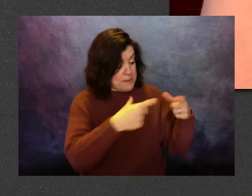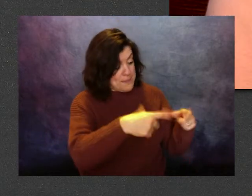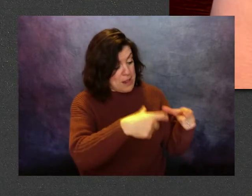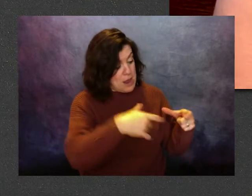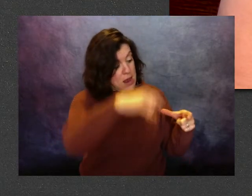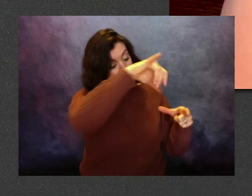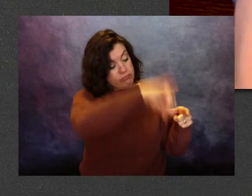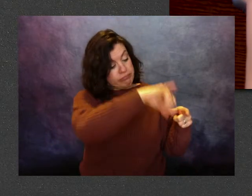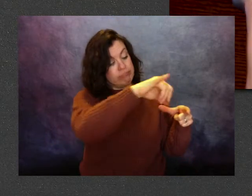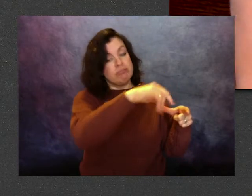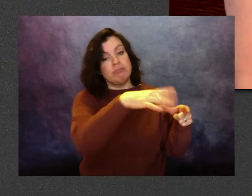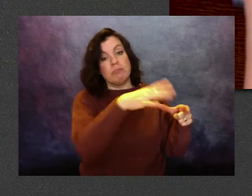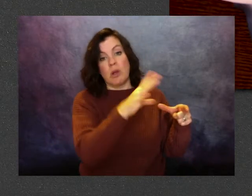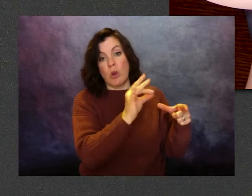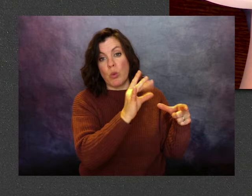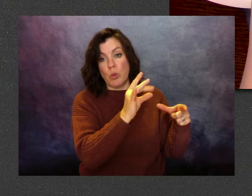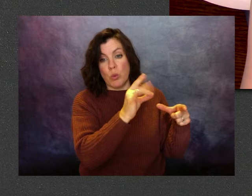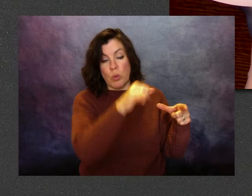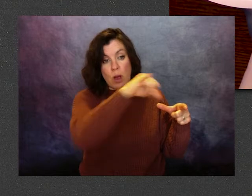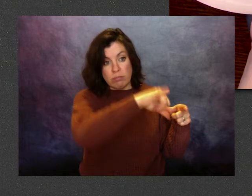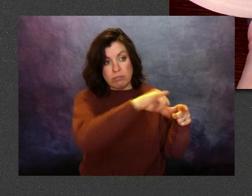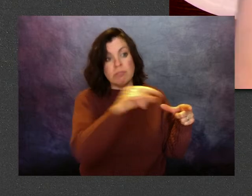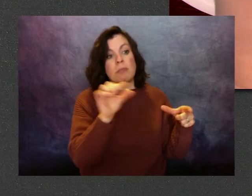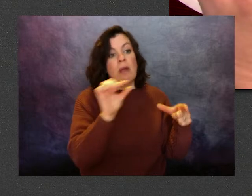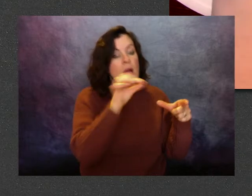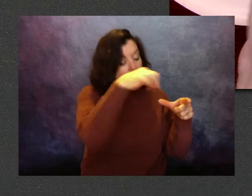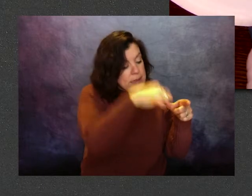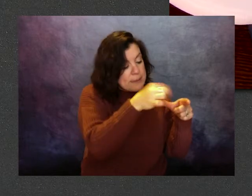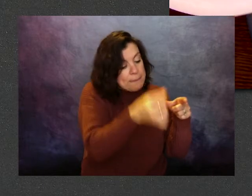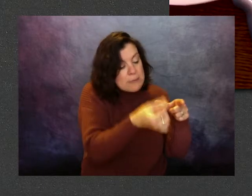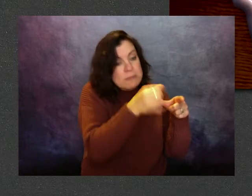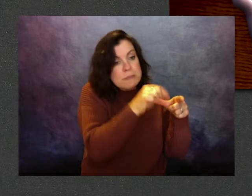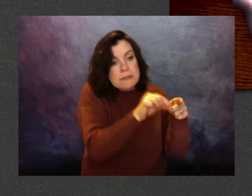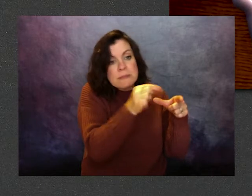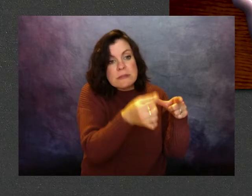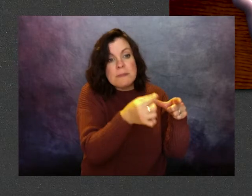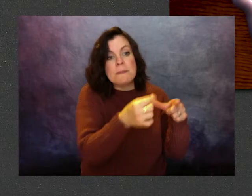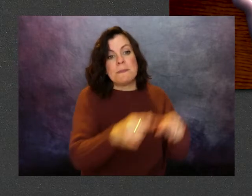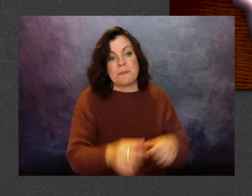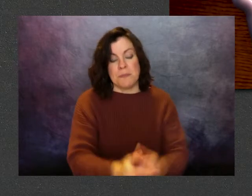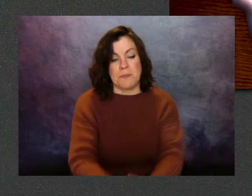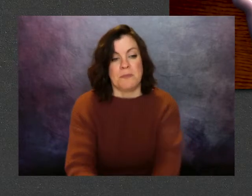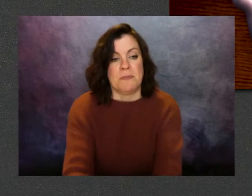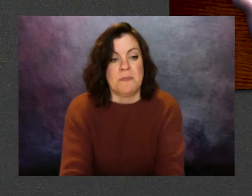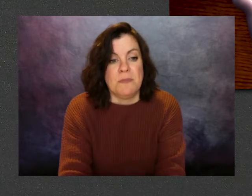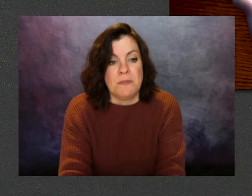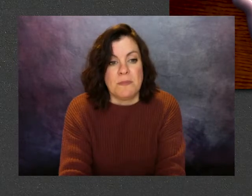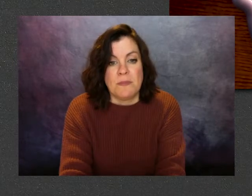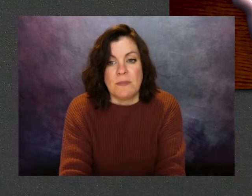so you can just dip both of the ends of the cotton swabs in the glue and we're gonna make the bones.